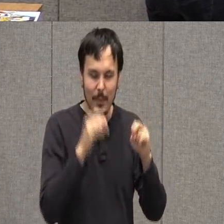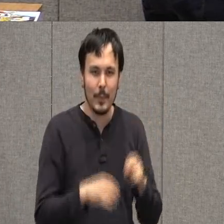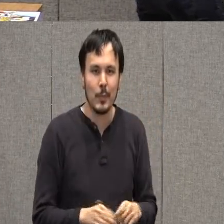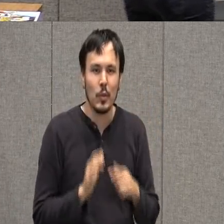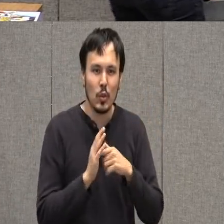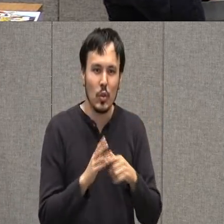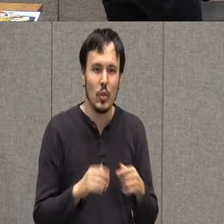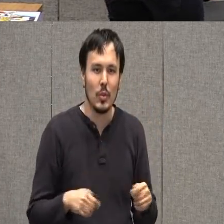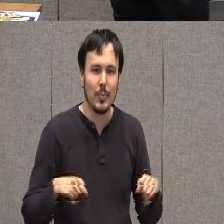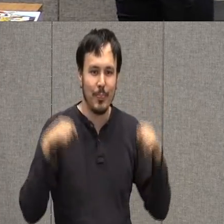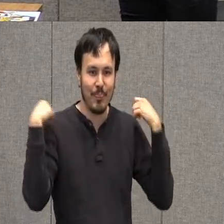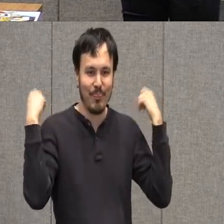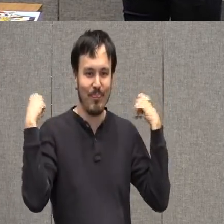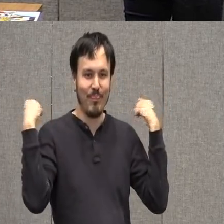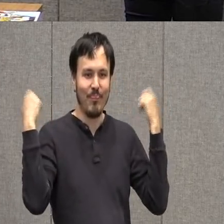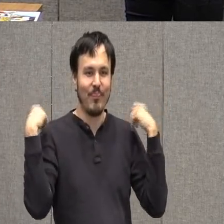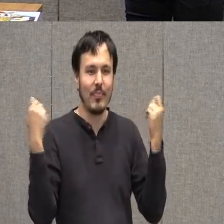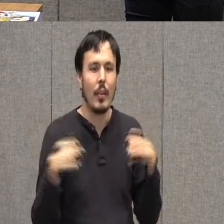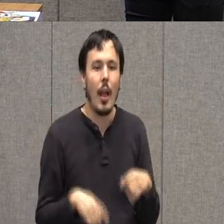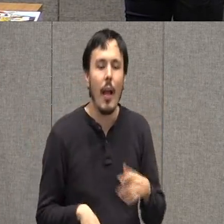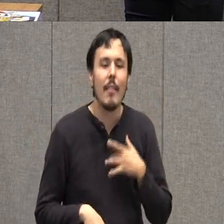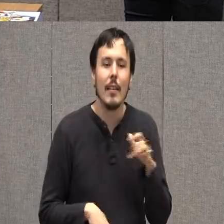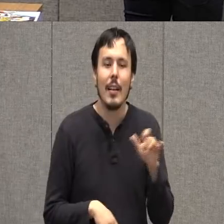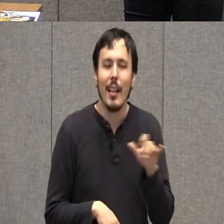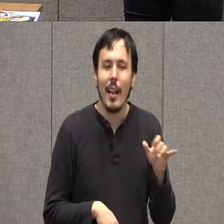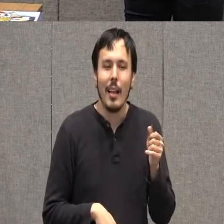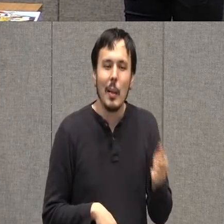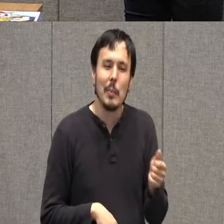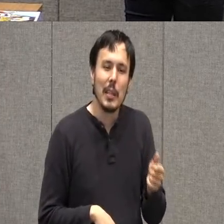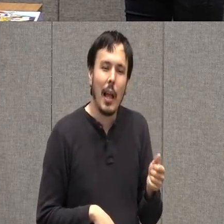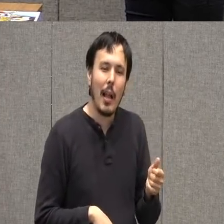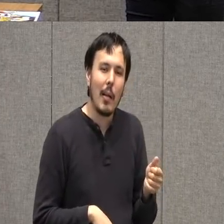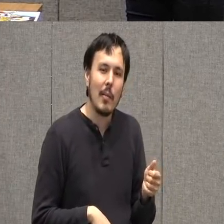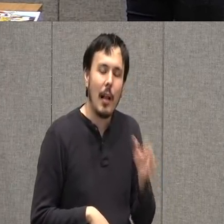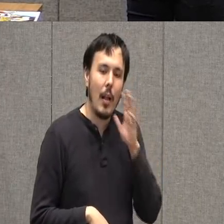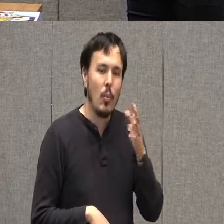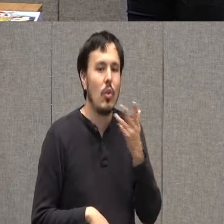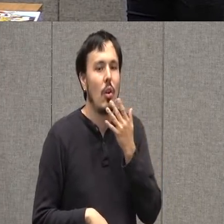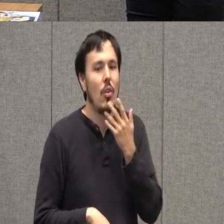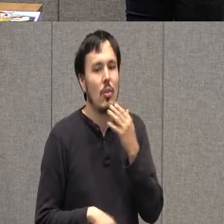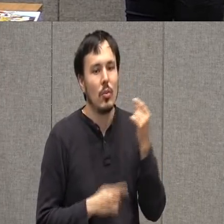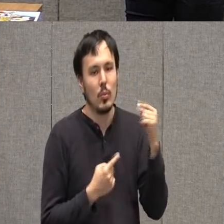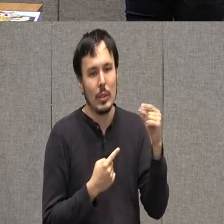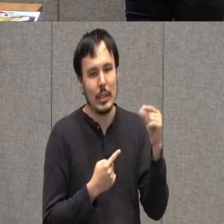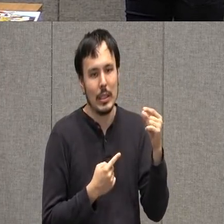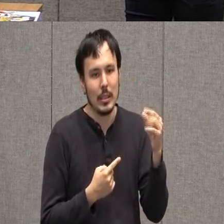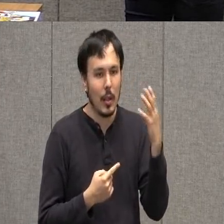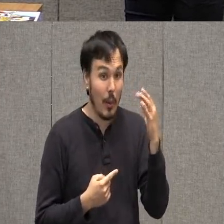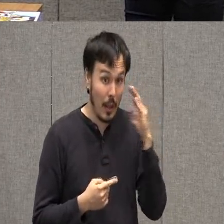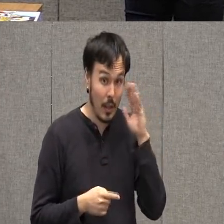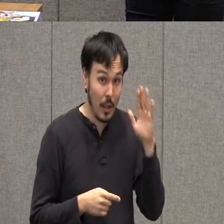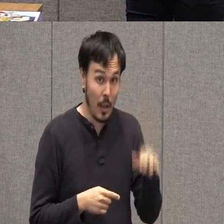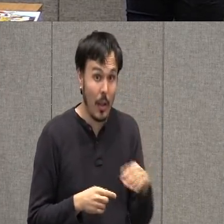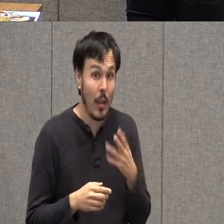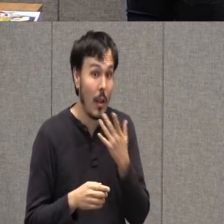And he seems like, I'm gonna color this all in with green for his shirt because you know what color I have I can use?